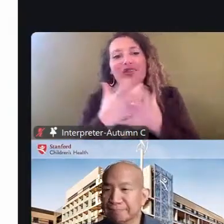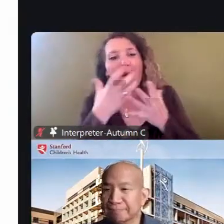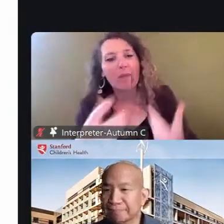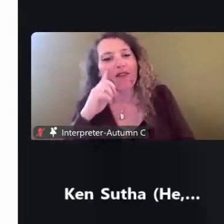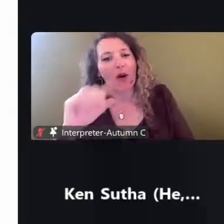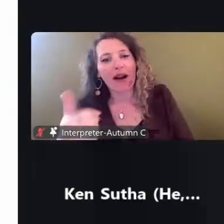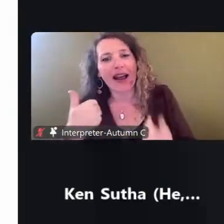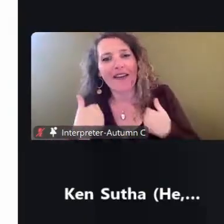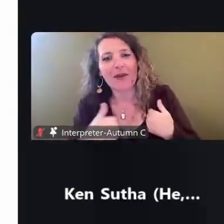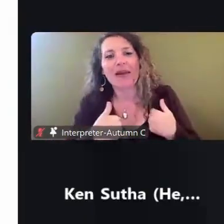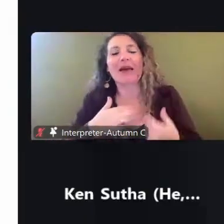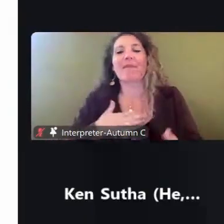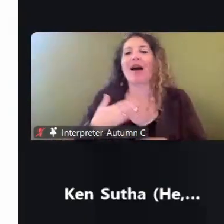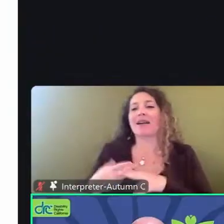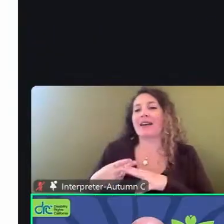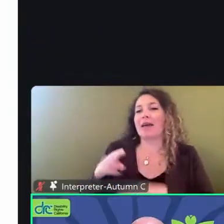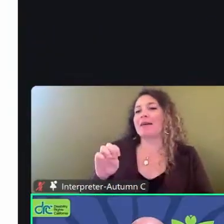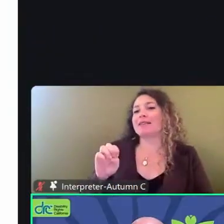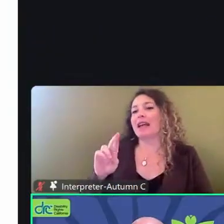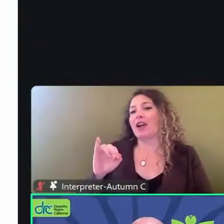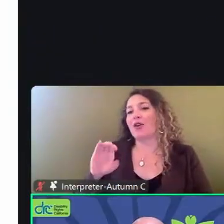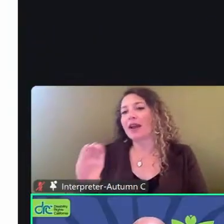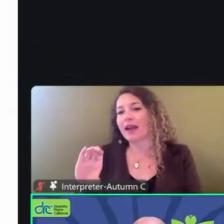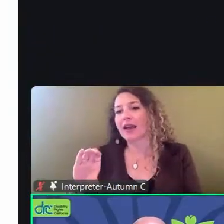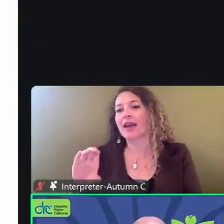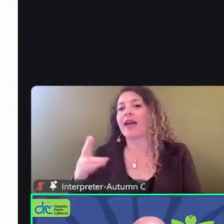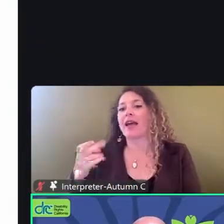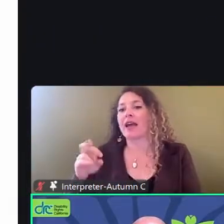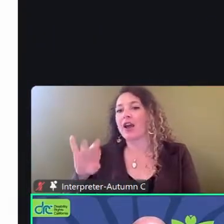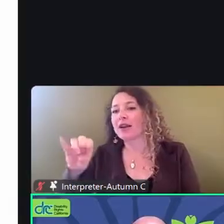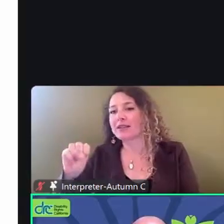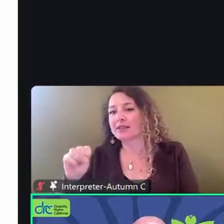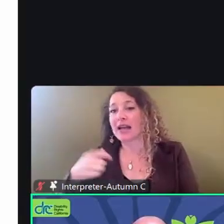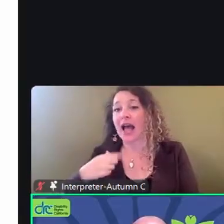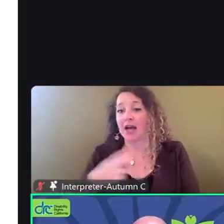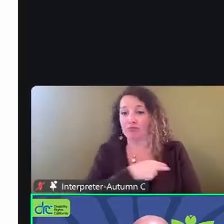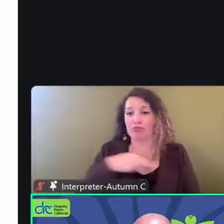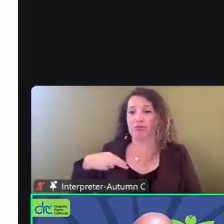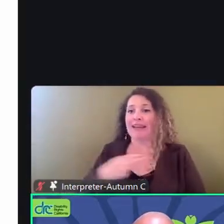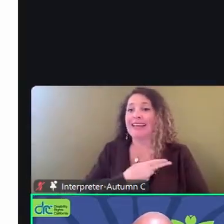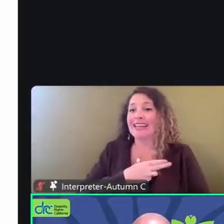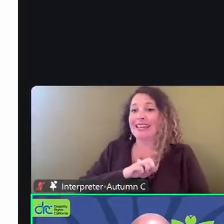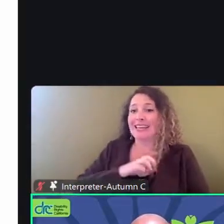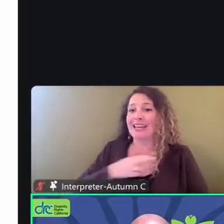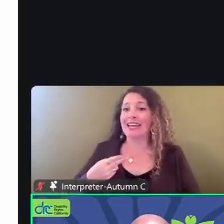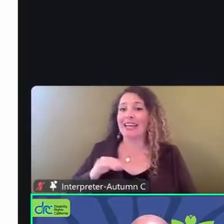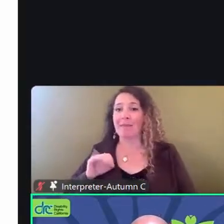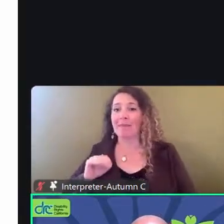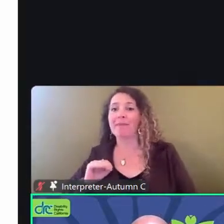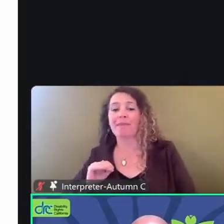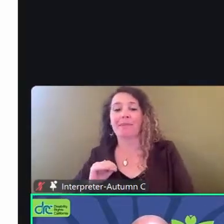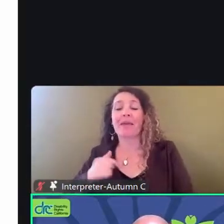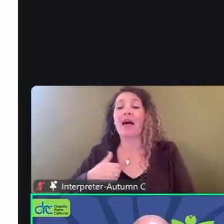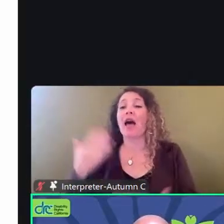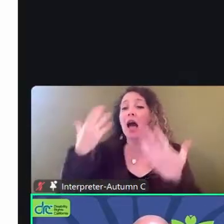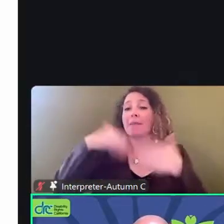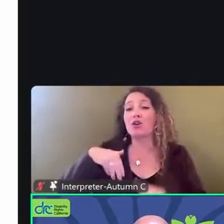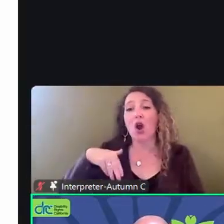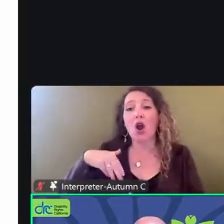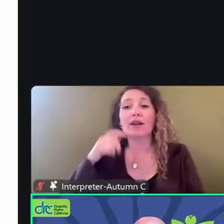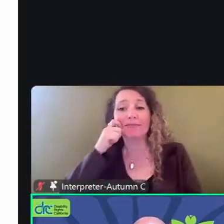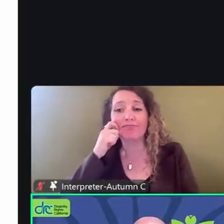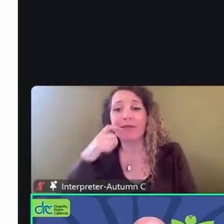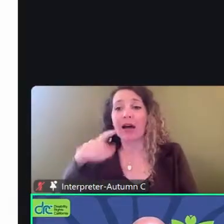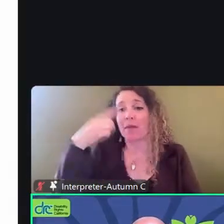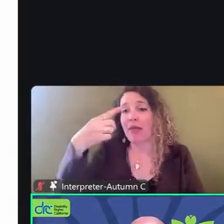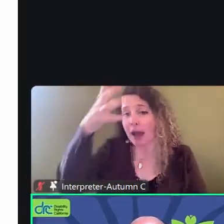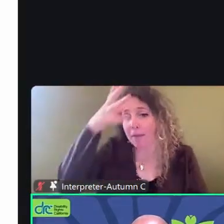My name is Eric Harris. I use he/him pronouns and uh I am a dark-skinned black man with a beard and